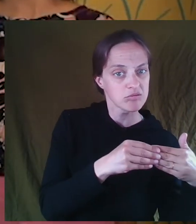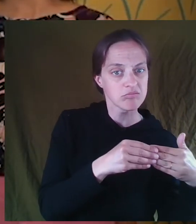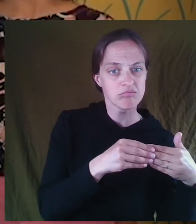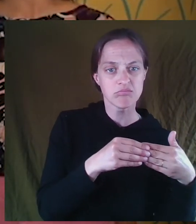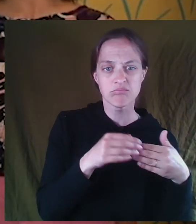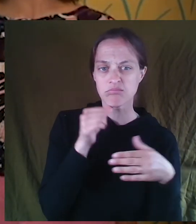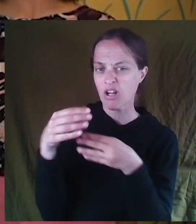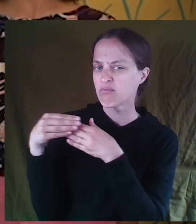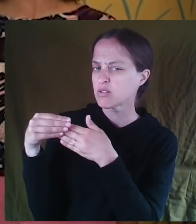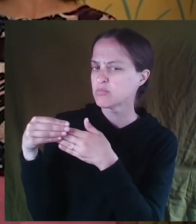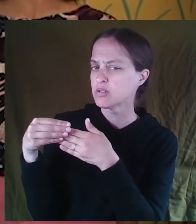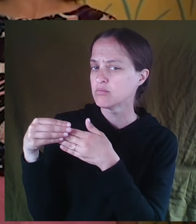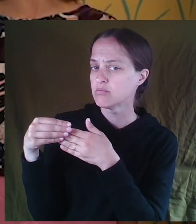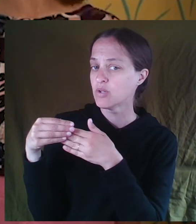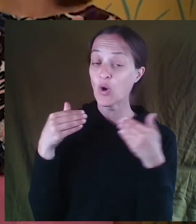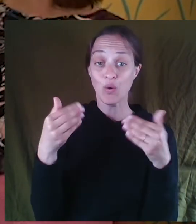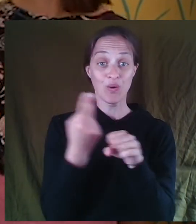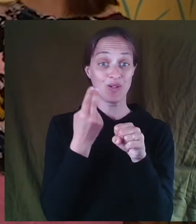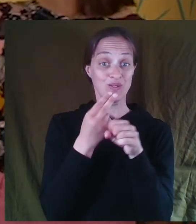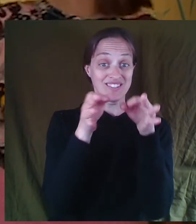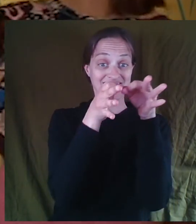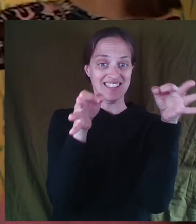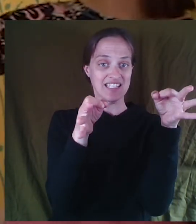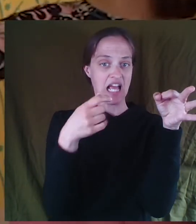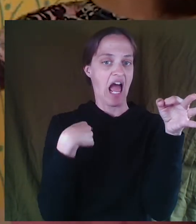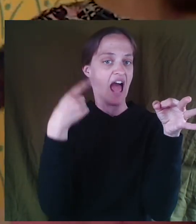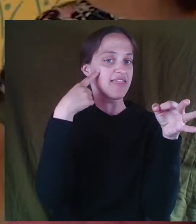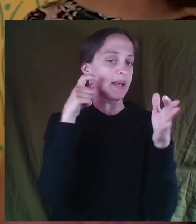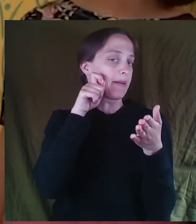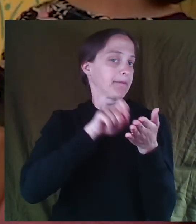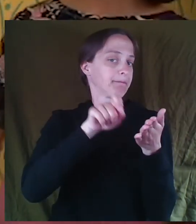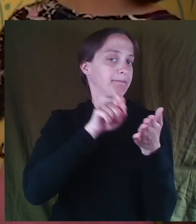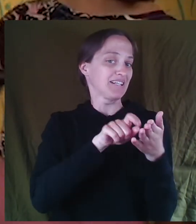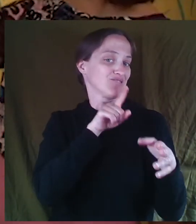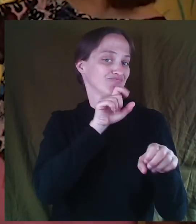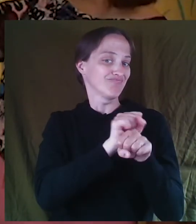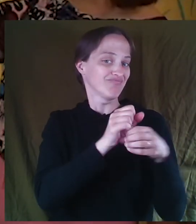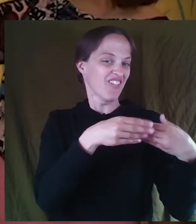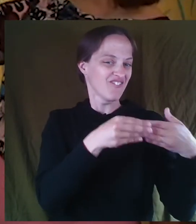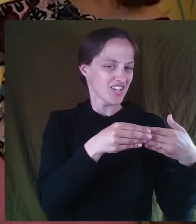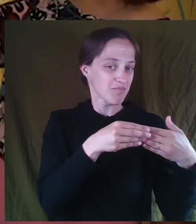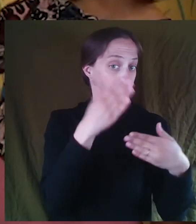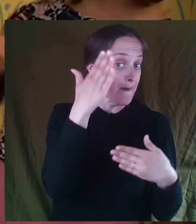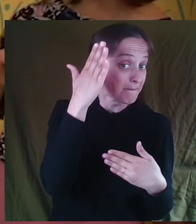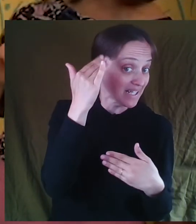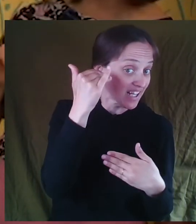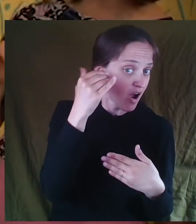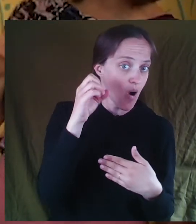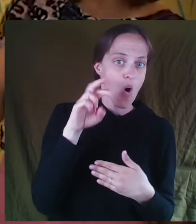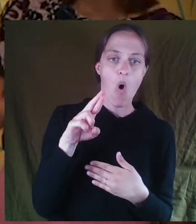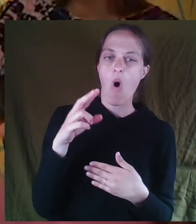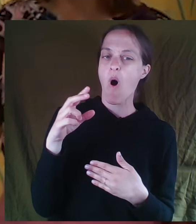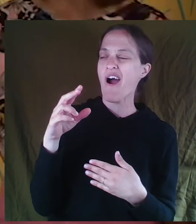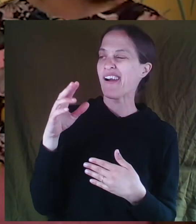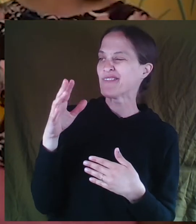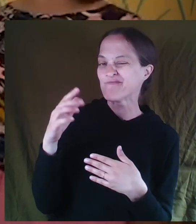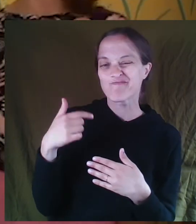A pencil, flexible or not? And you can use the sentence stem up here. I think a pencil is flexible because,